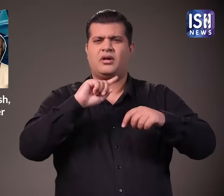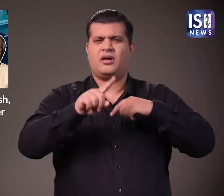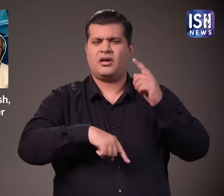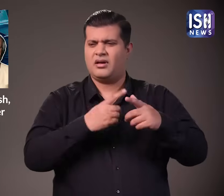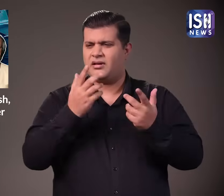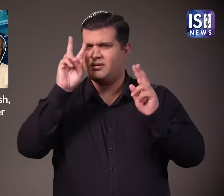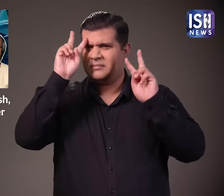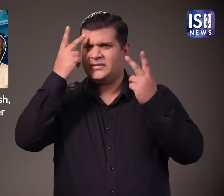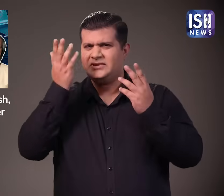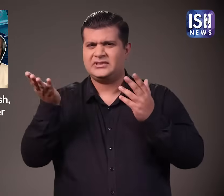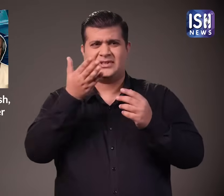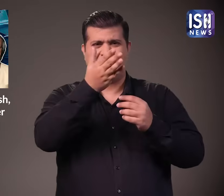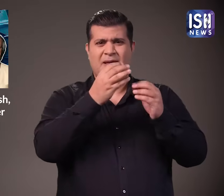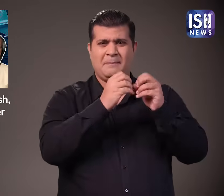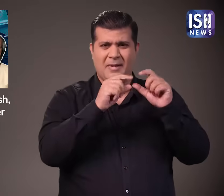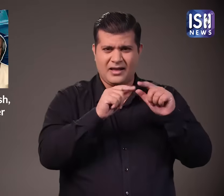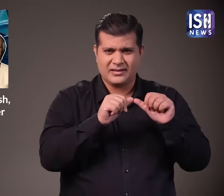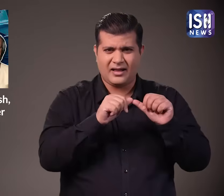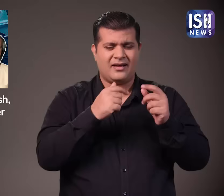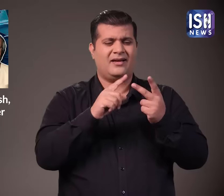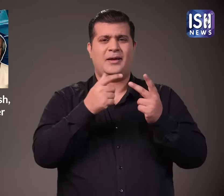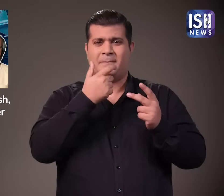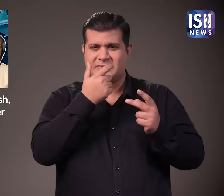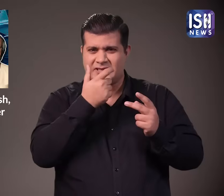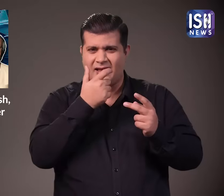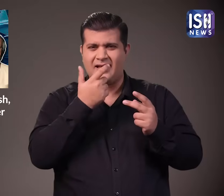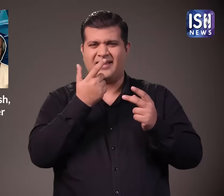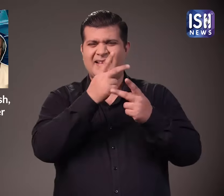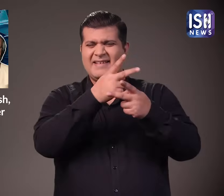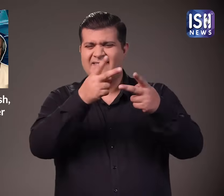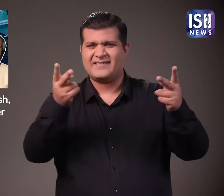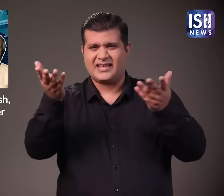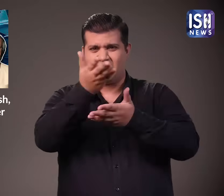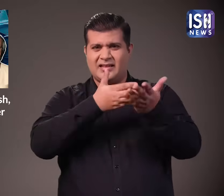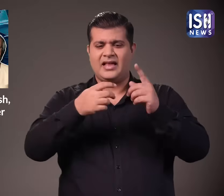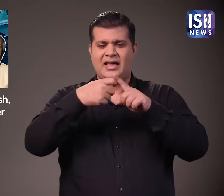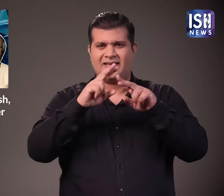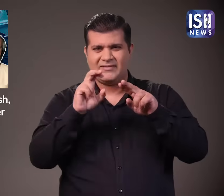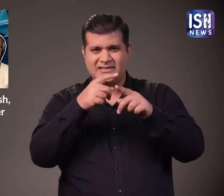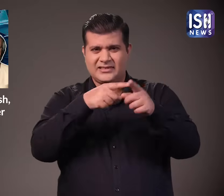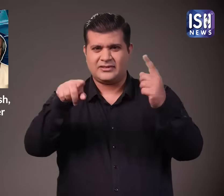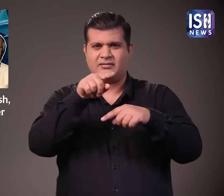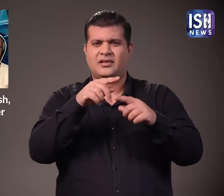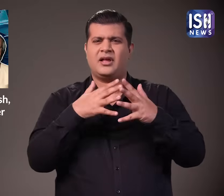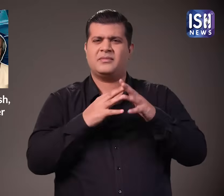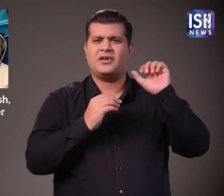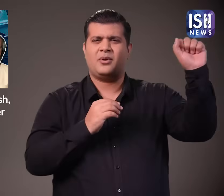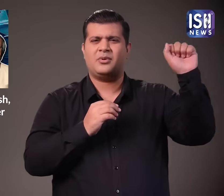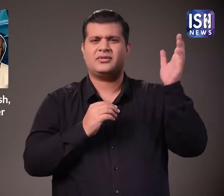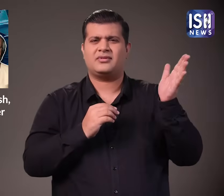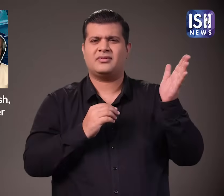They were mistaken as these stores - Pizza Hut, KFC, were owned by US.